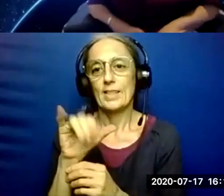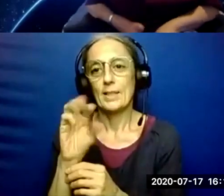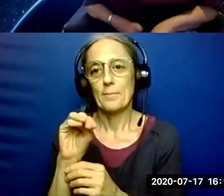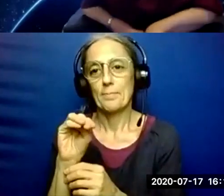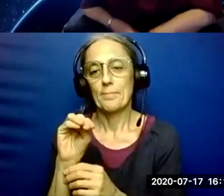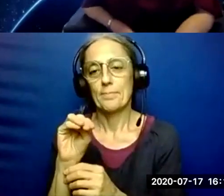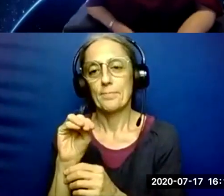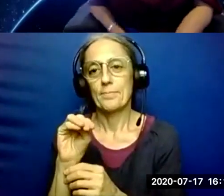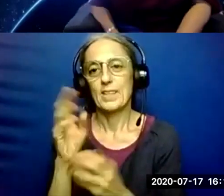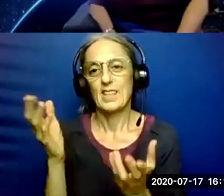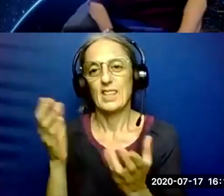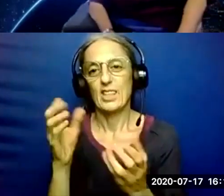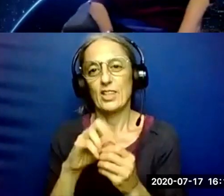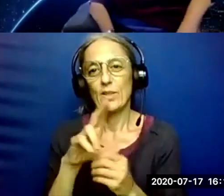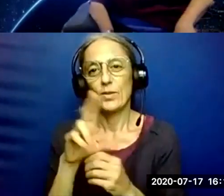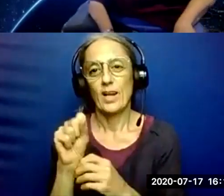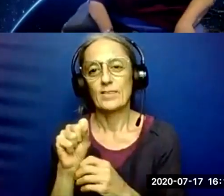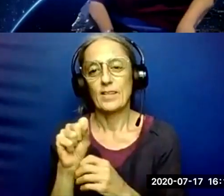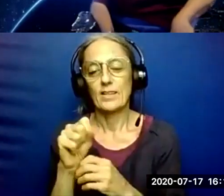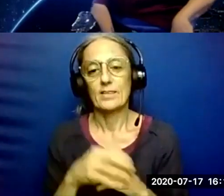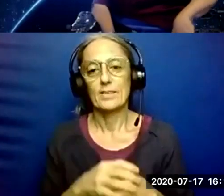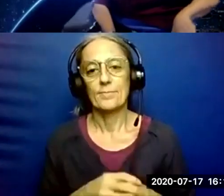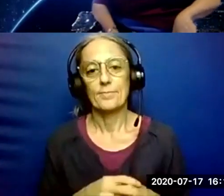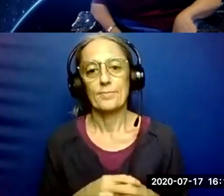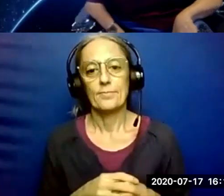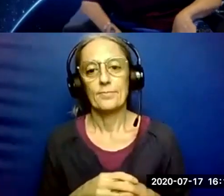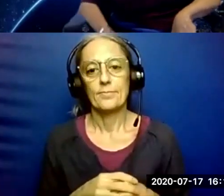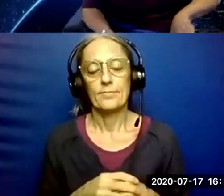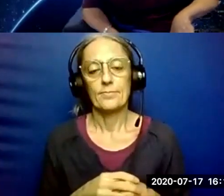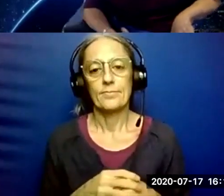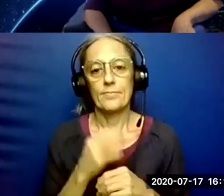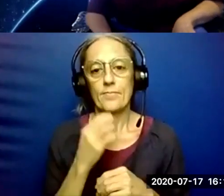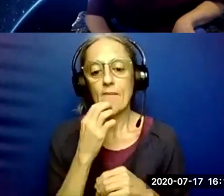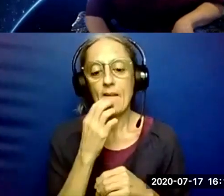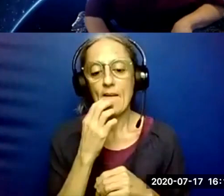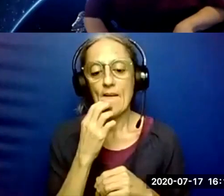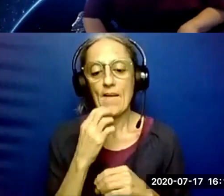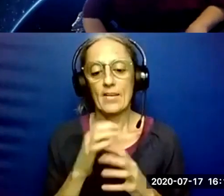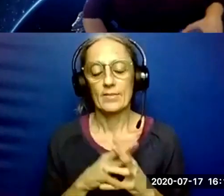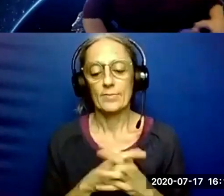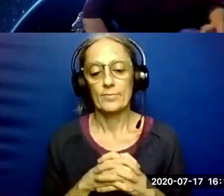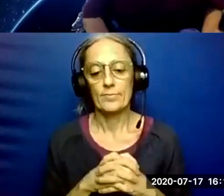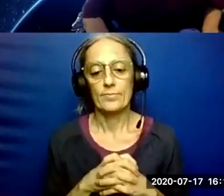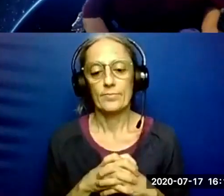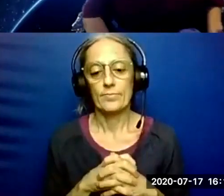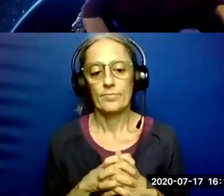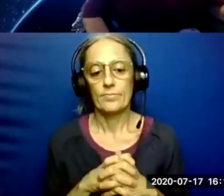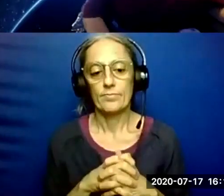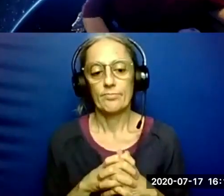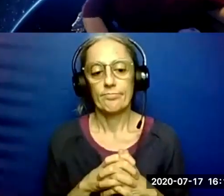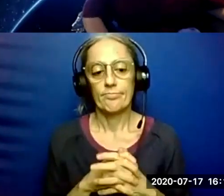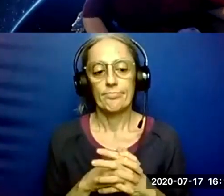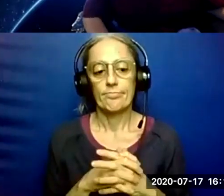And has made me, like millions of other people,